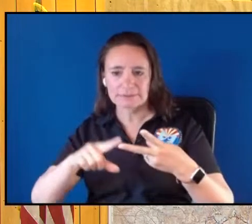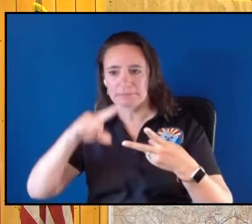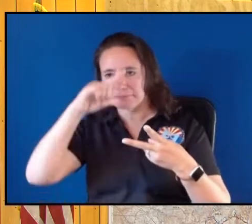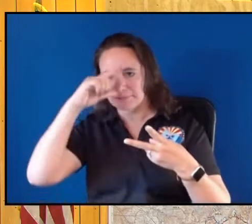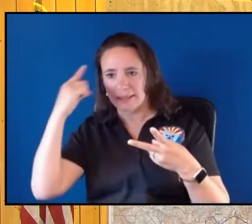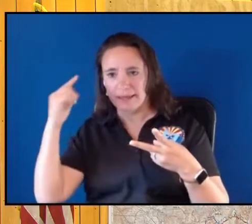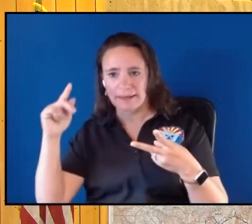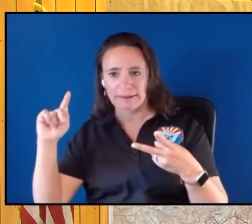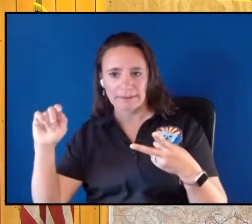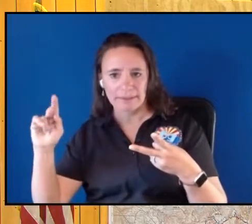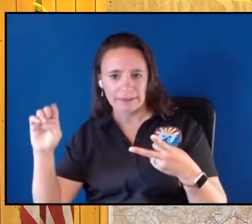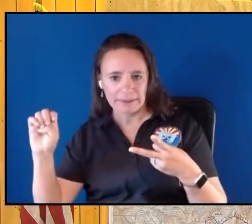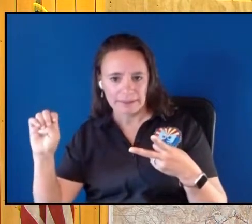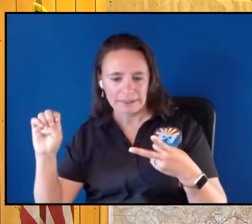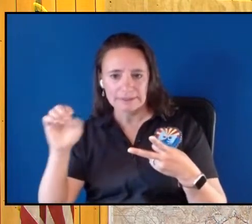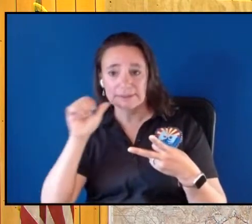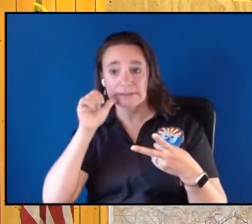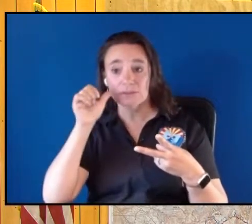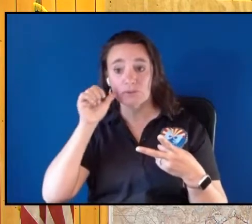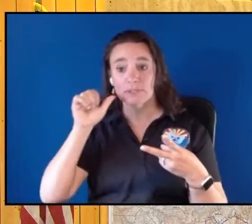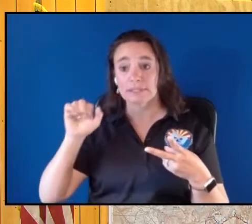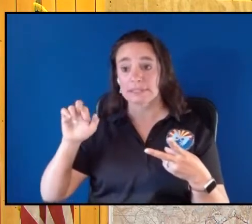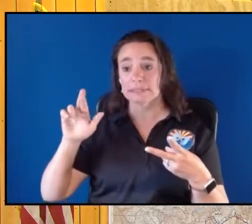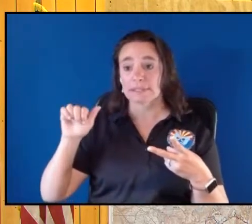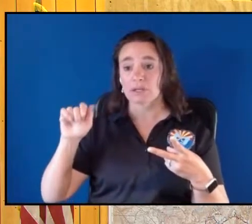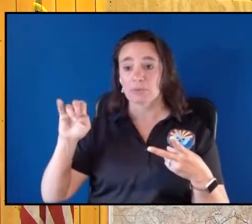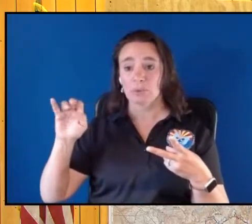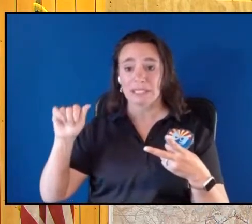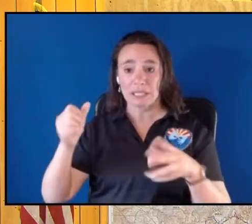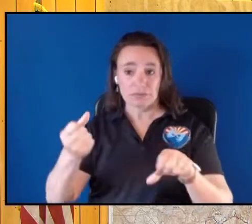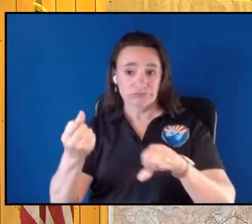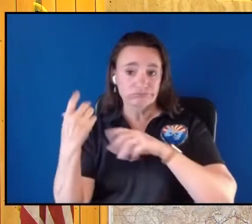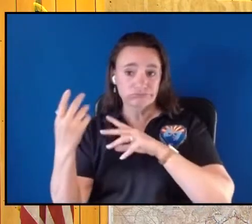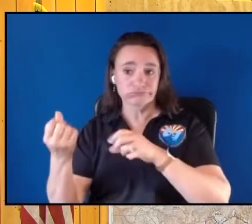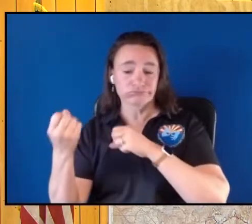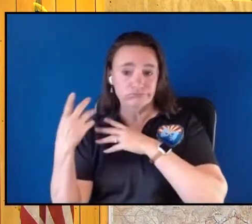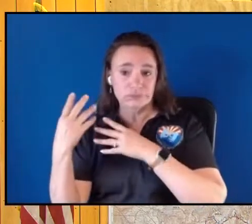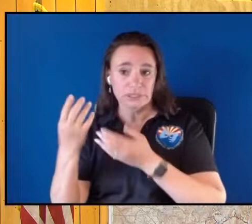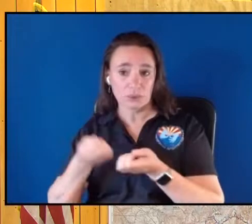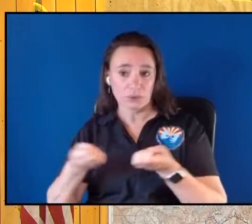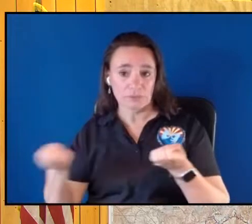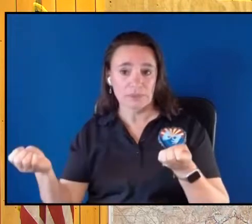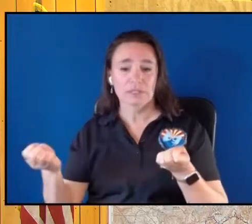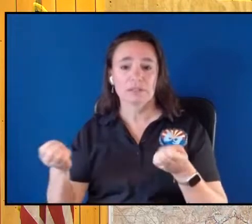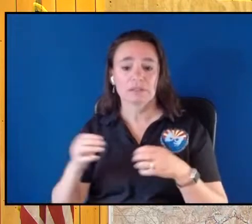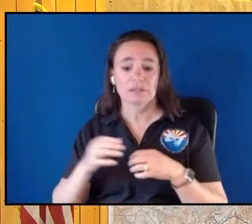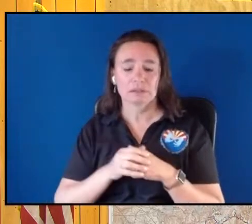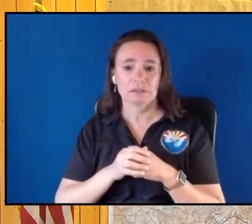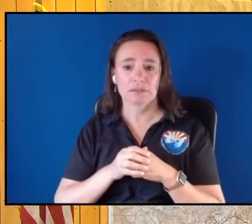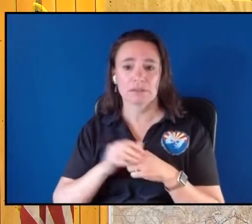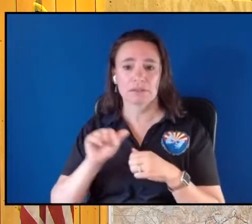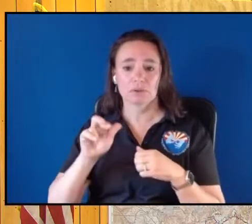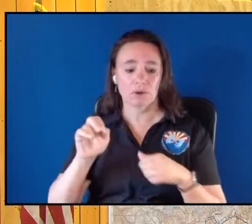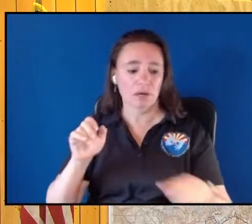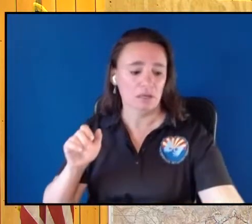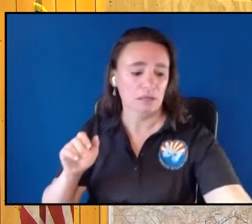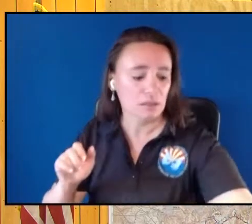out of Sierra Bonita. Then around Guadalupita, they were able to actually start some repair work there.